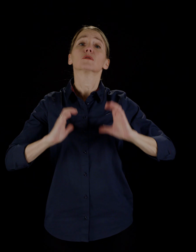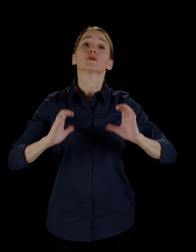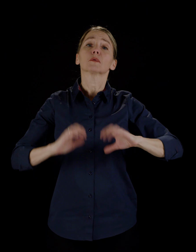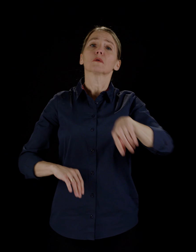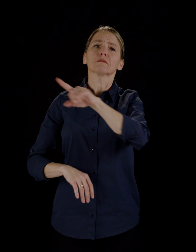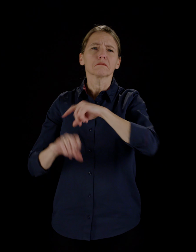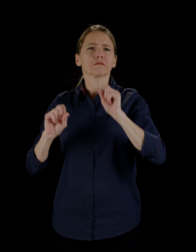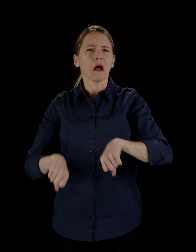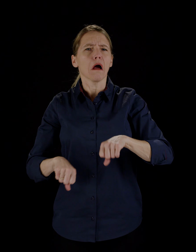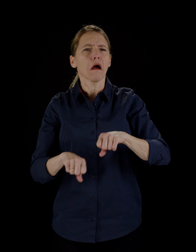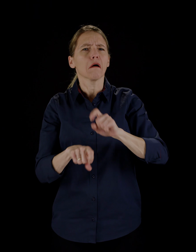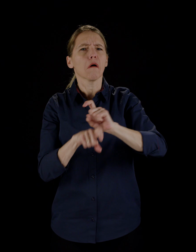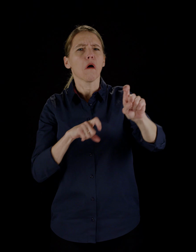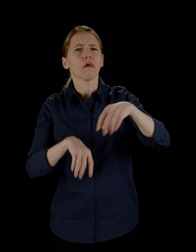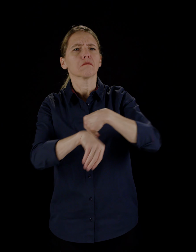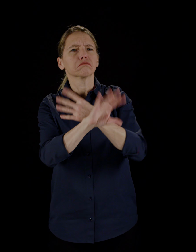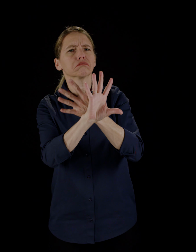who are using the same application.